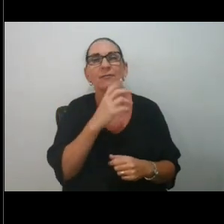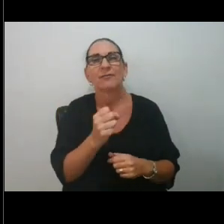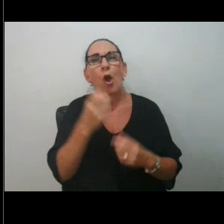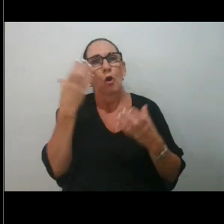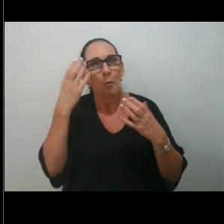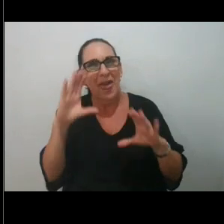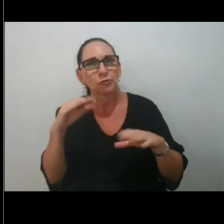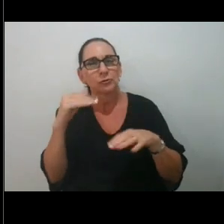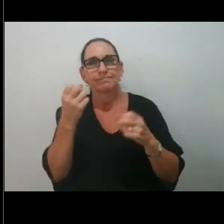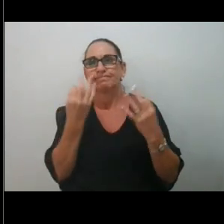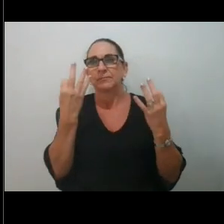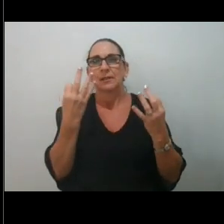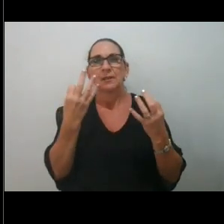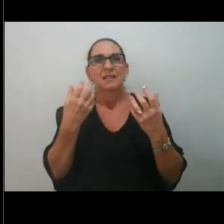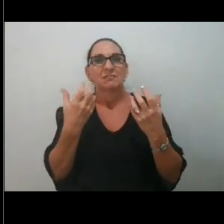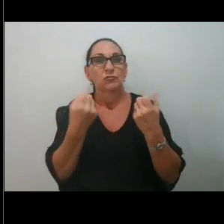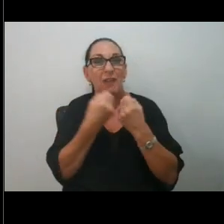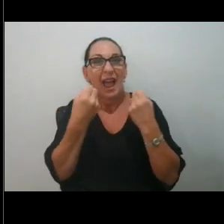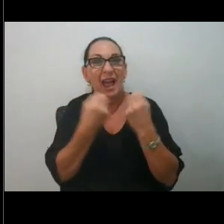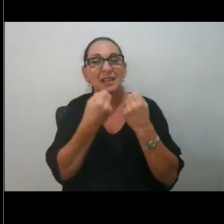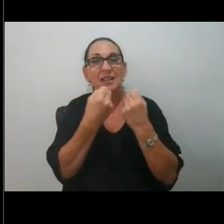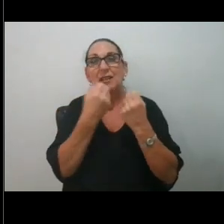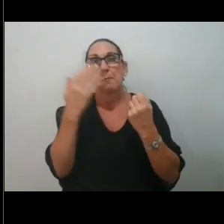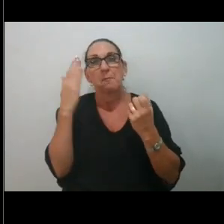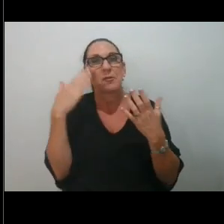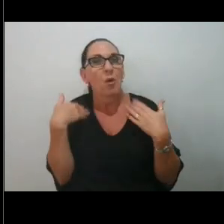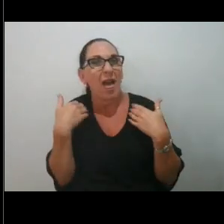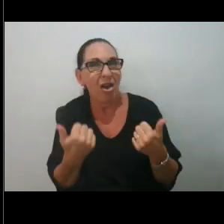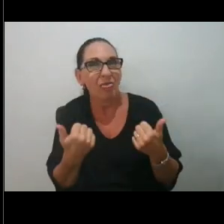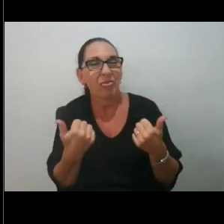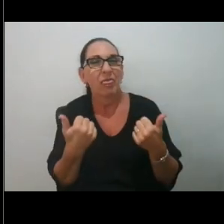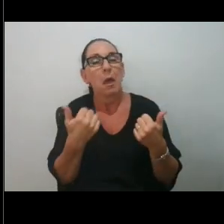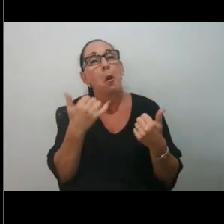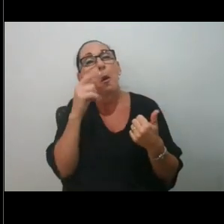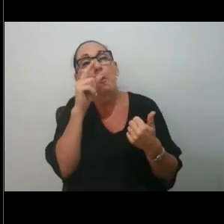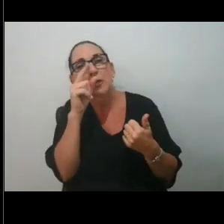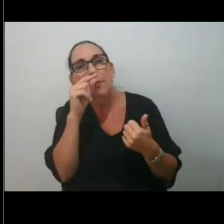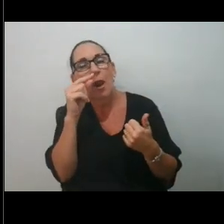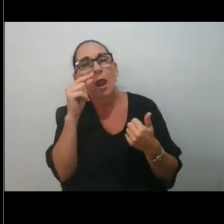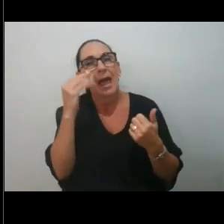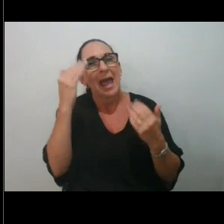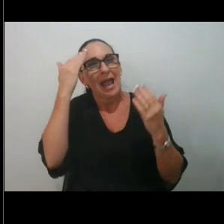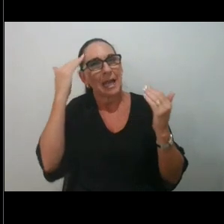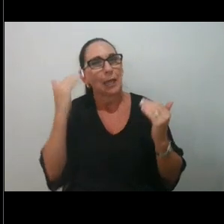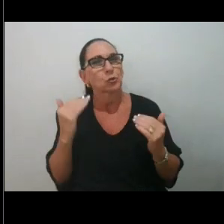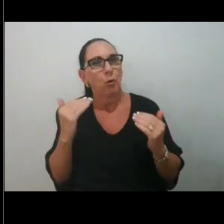and possible intellectual disability um so he had substance use related charges and domestic